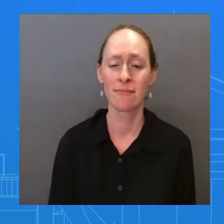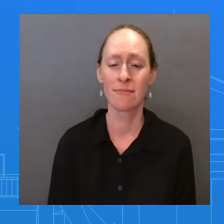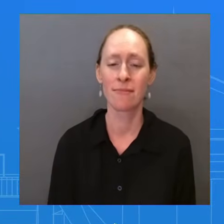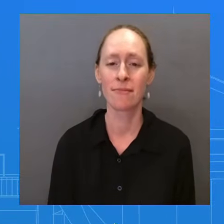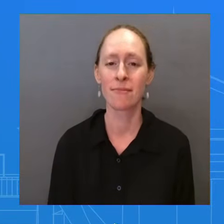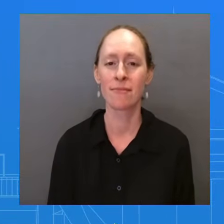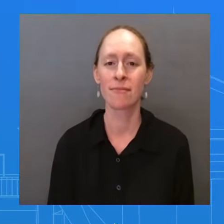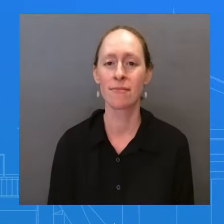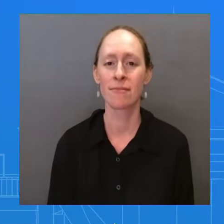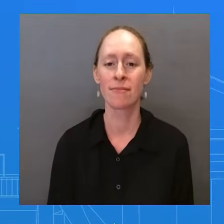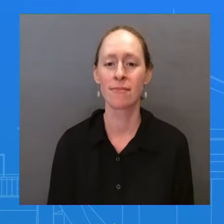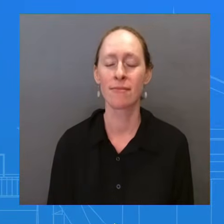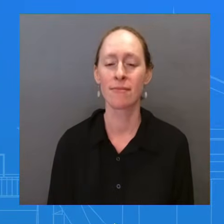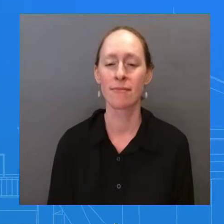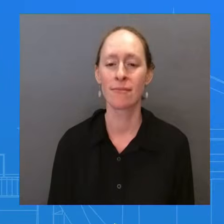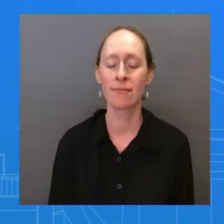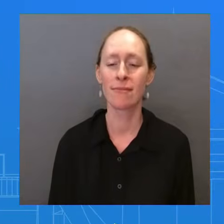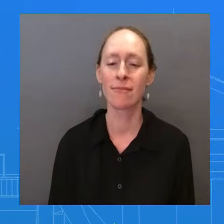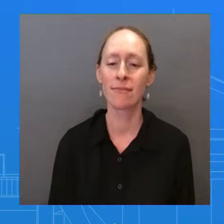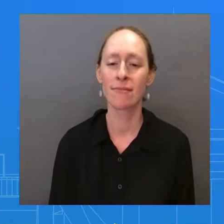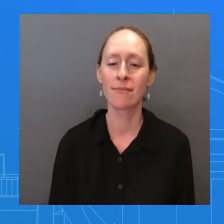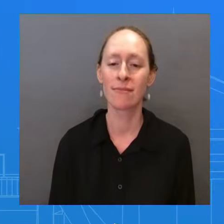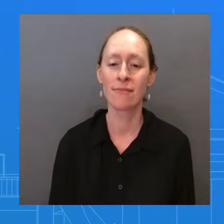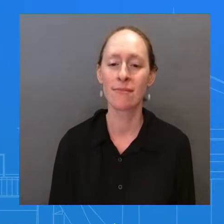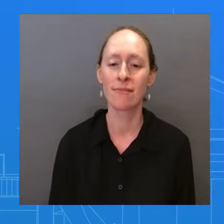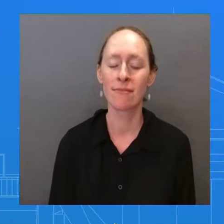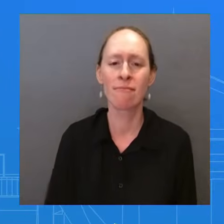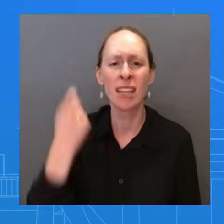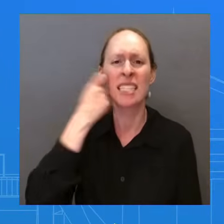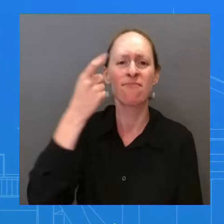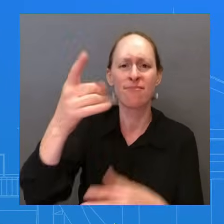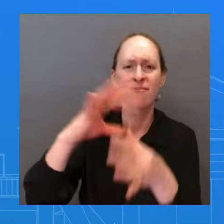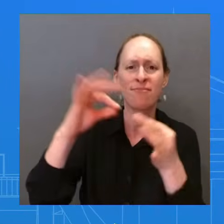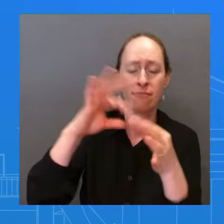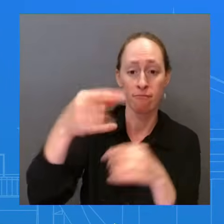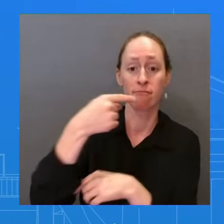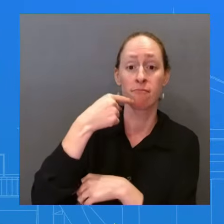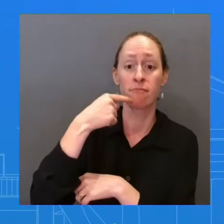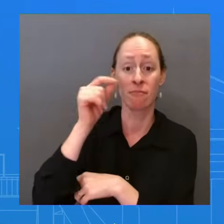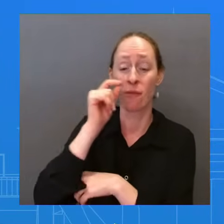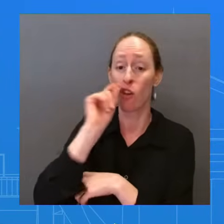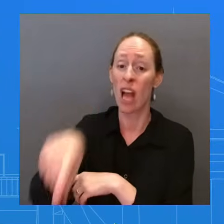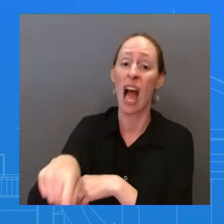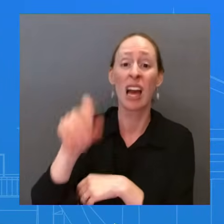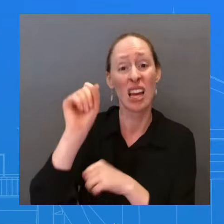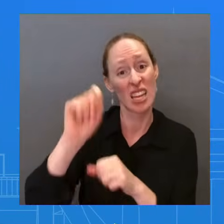their counteroffensive wherever and whenever. I just want to clarify: Do you really mean "whenever"?